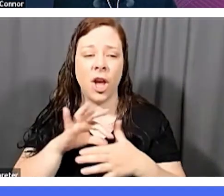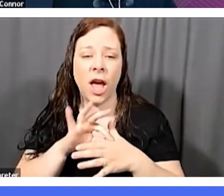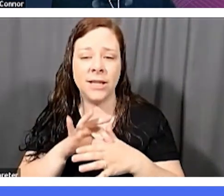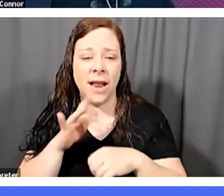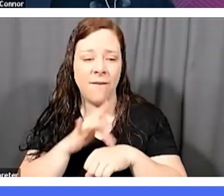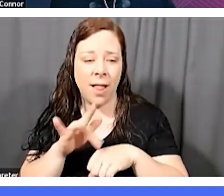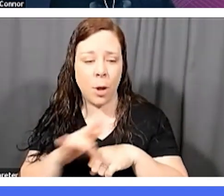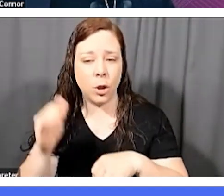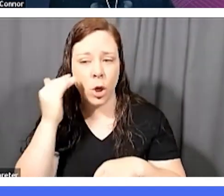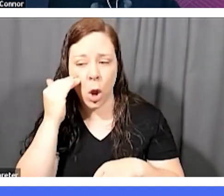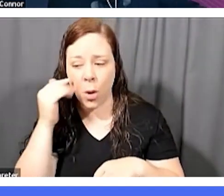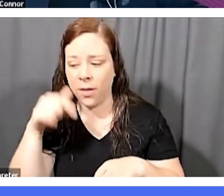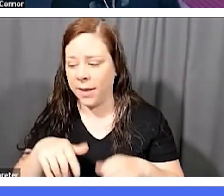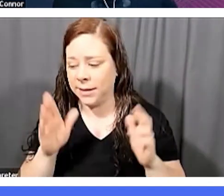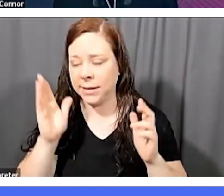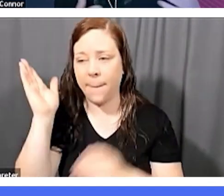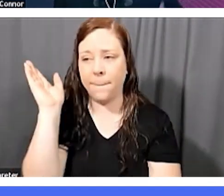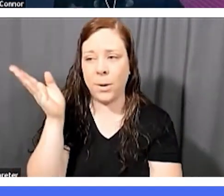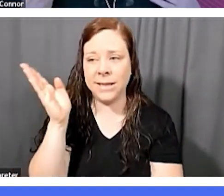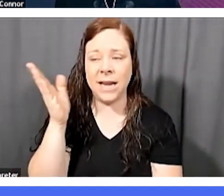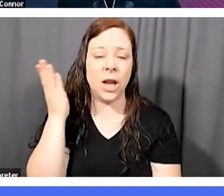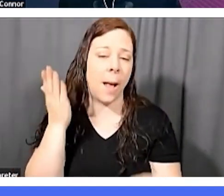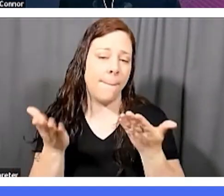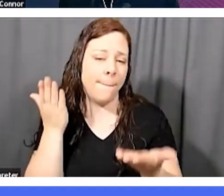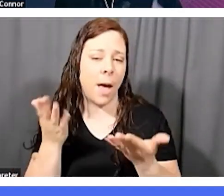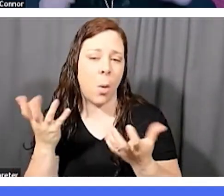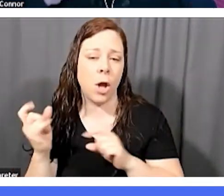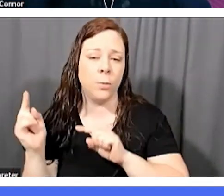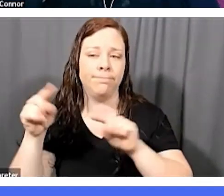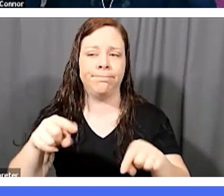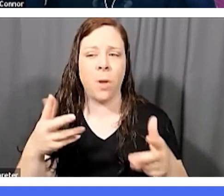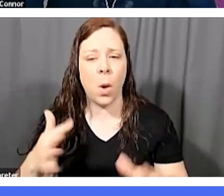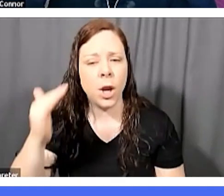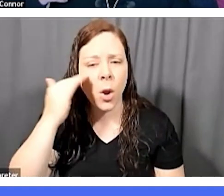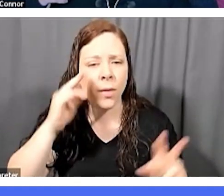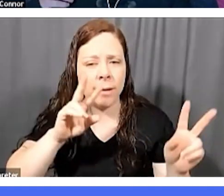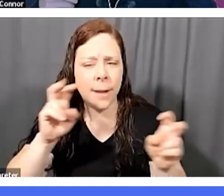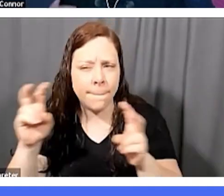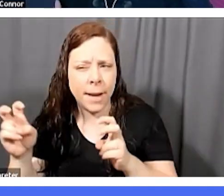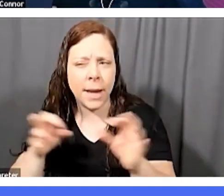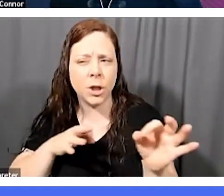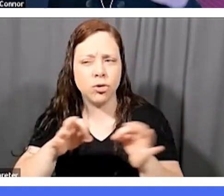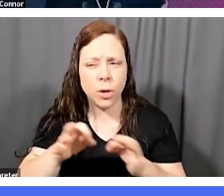oh, this is a presentation I might want to attend. I know the topic, I know the description. I'm starting to think about, why am I interested in that?